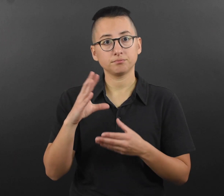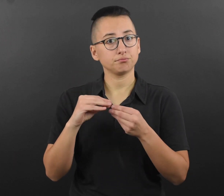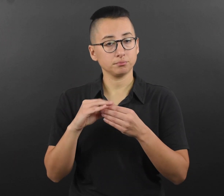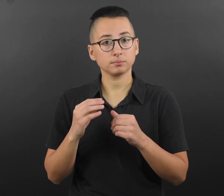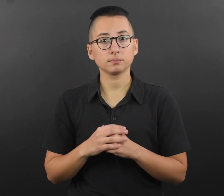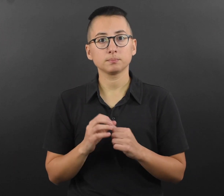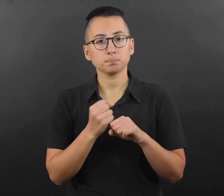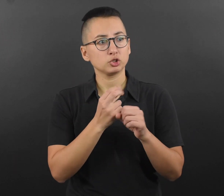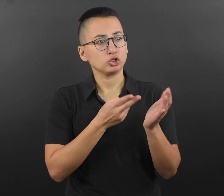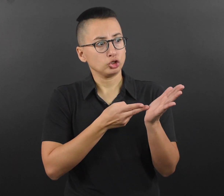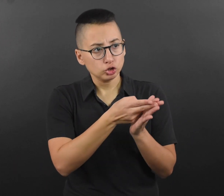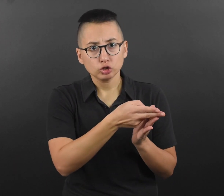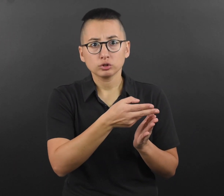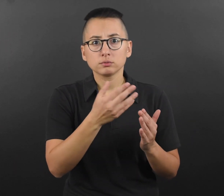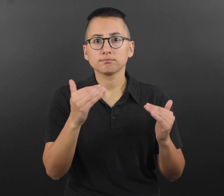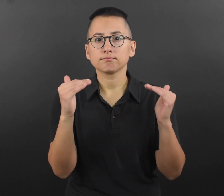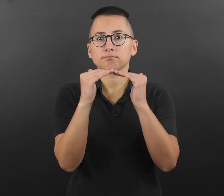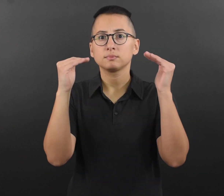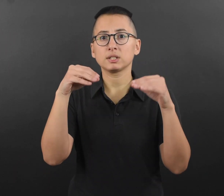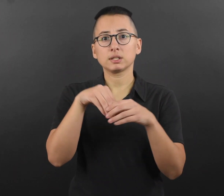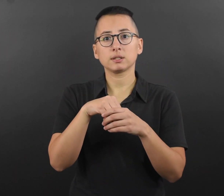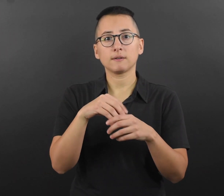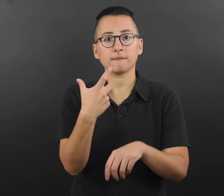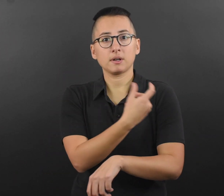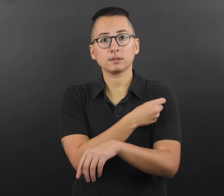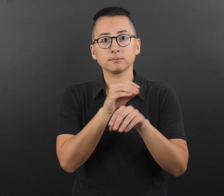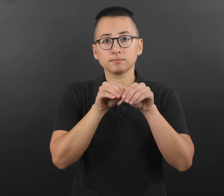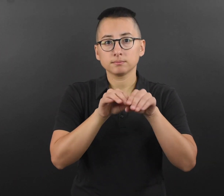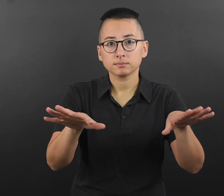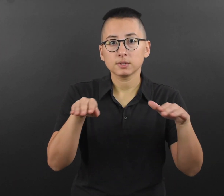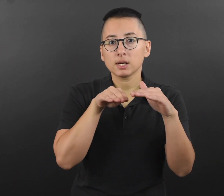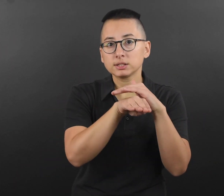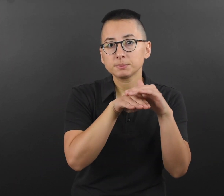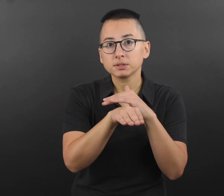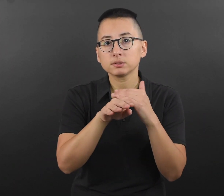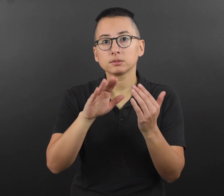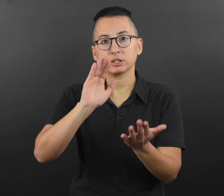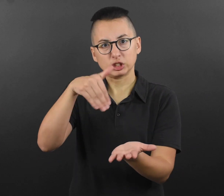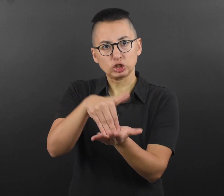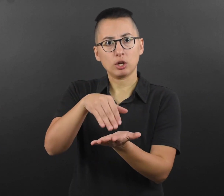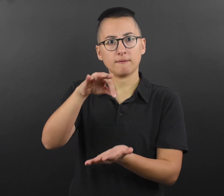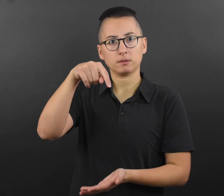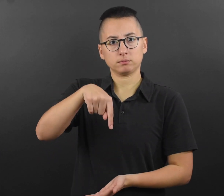“Ensuring equity in vaccine accessibility is at the very core of our COVID-19